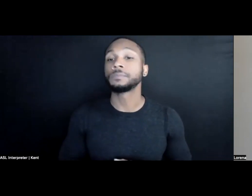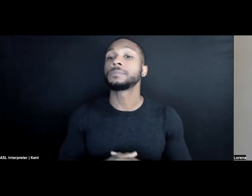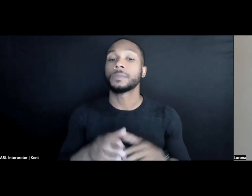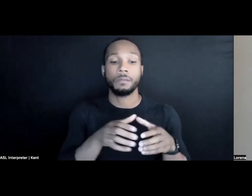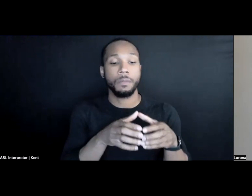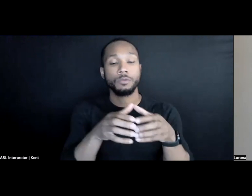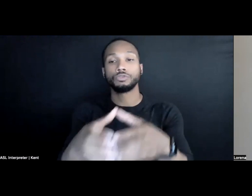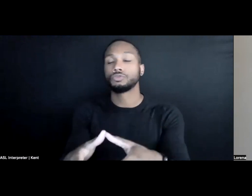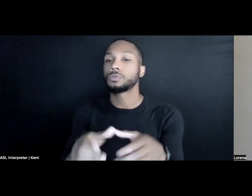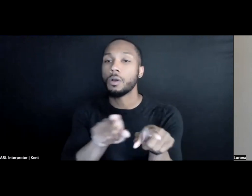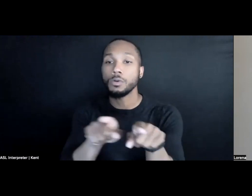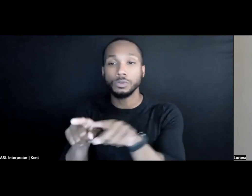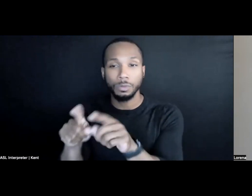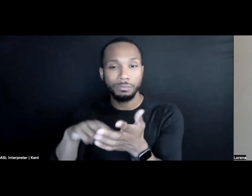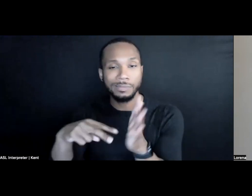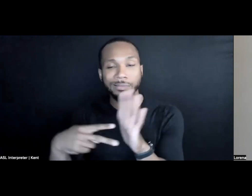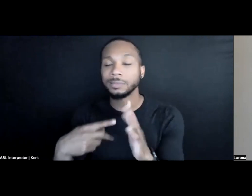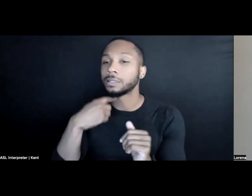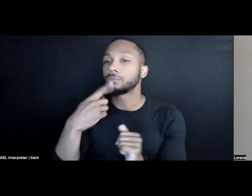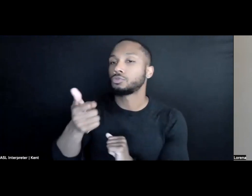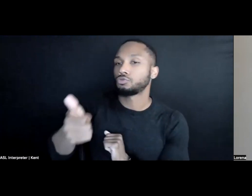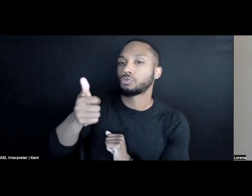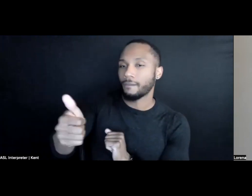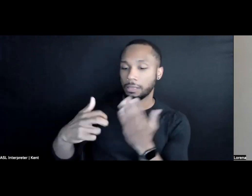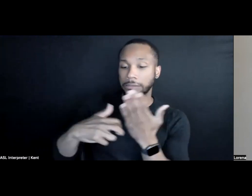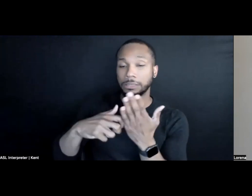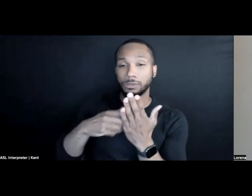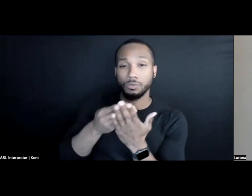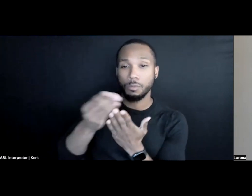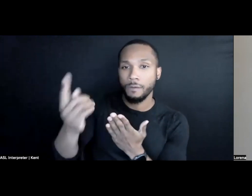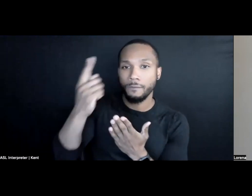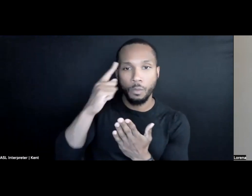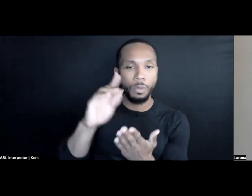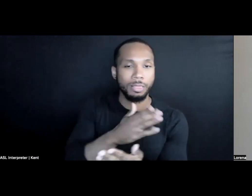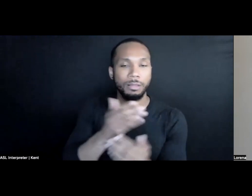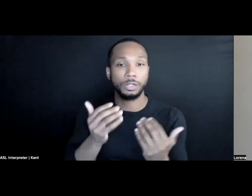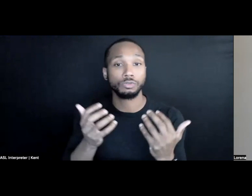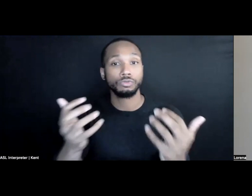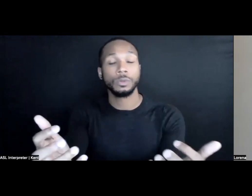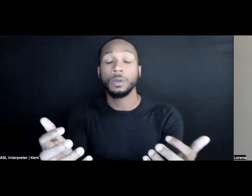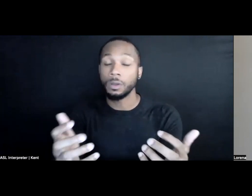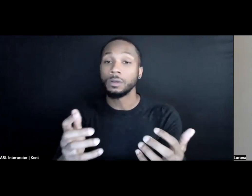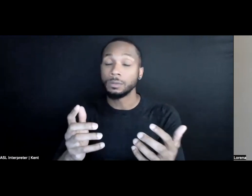Migration also means telling yourself that the ticket you bought for that concert makes up for all of those